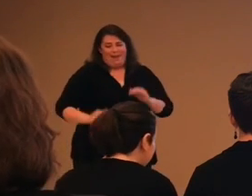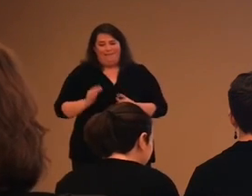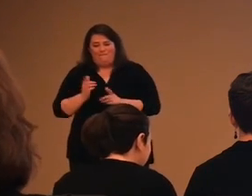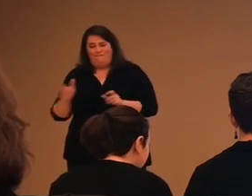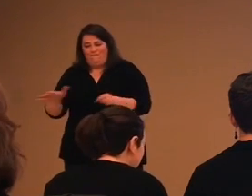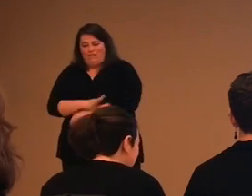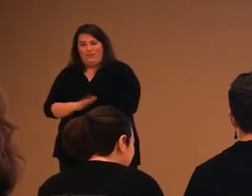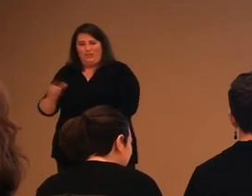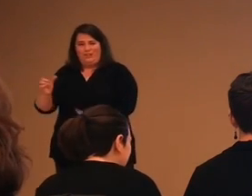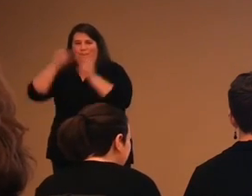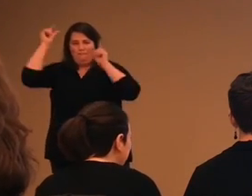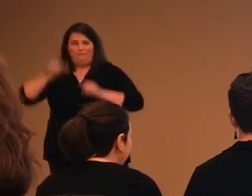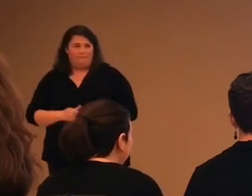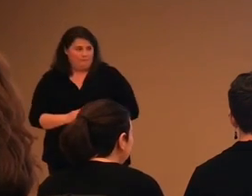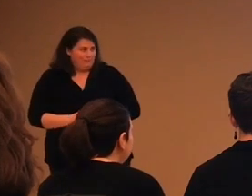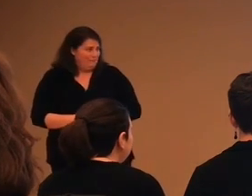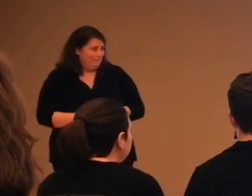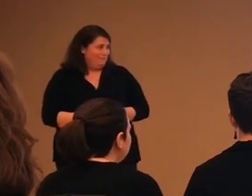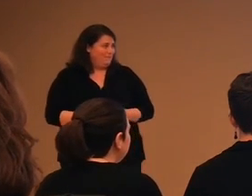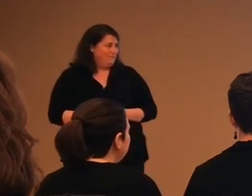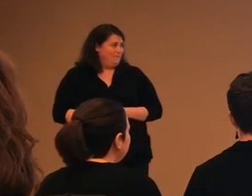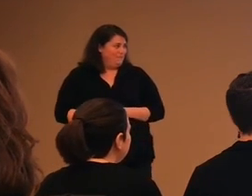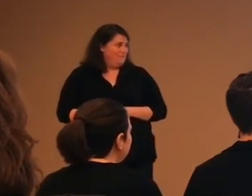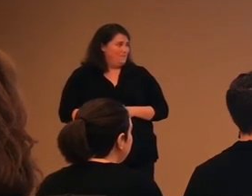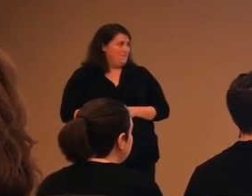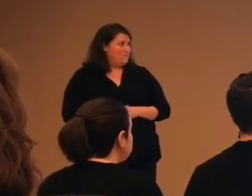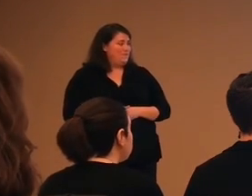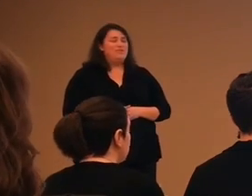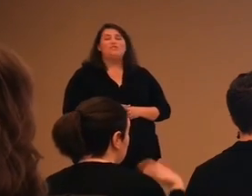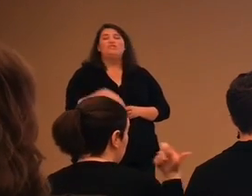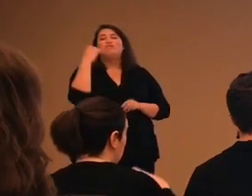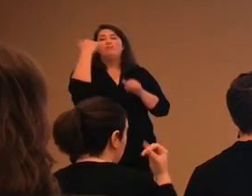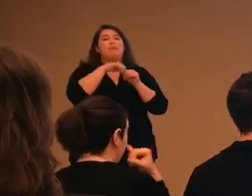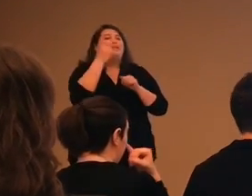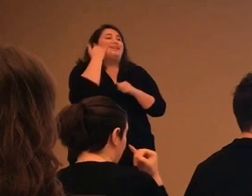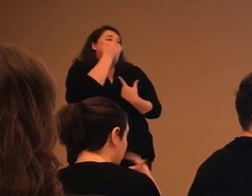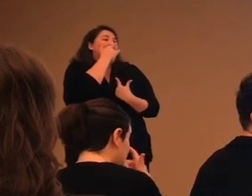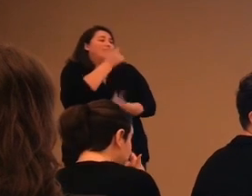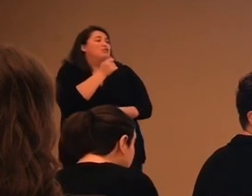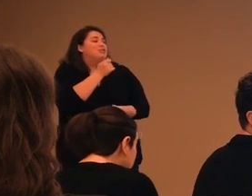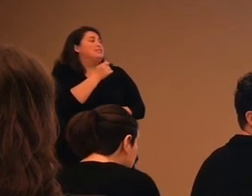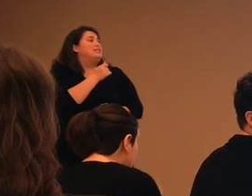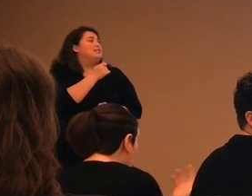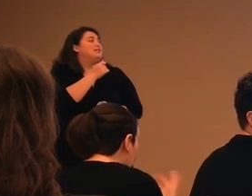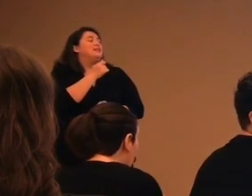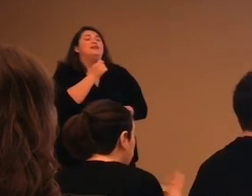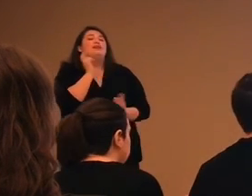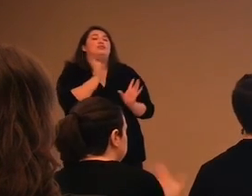And Just remember that if you are interested in joining the ACAC